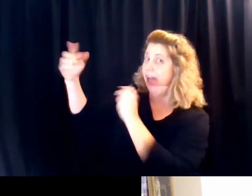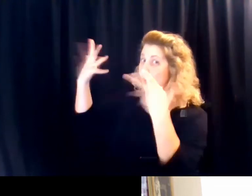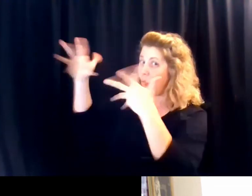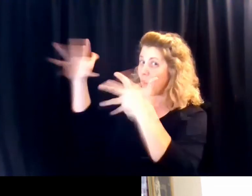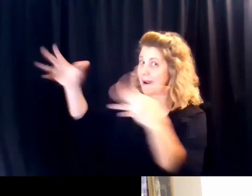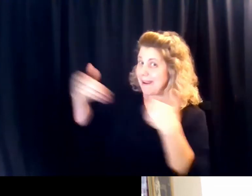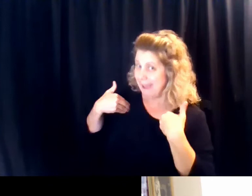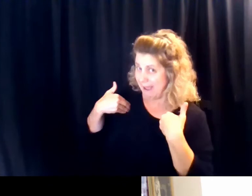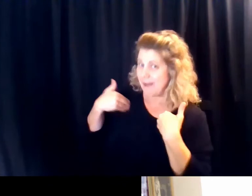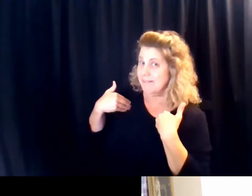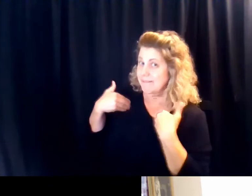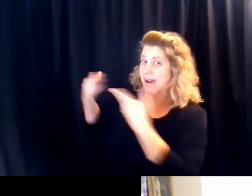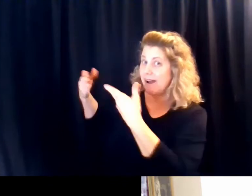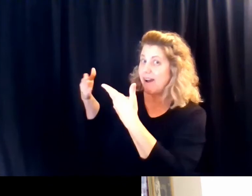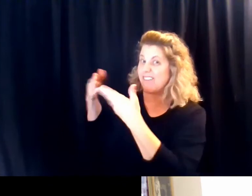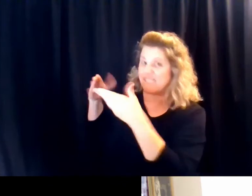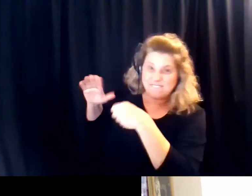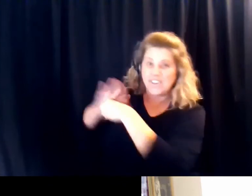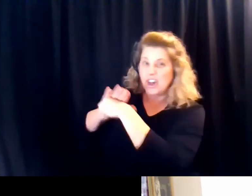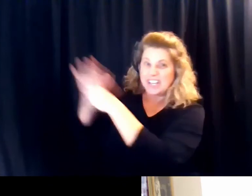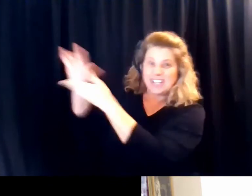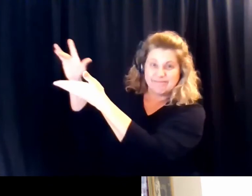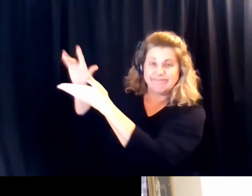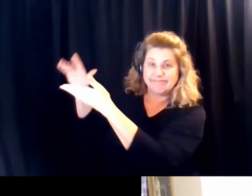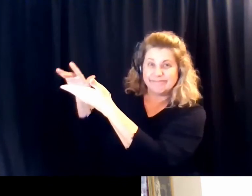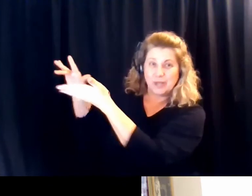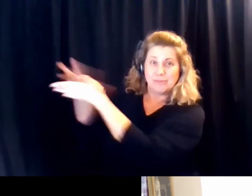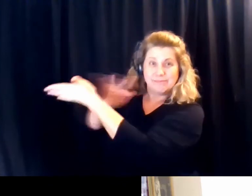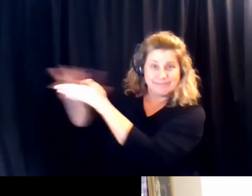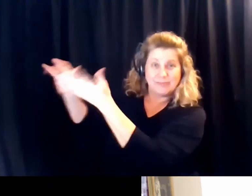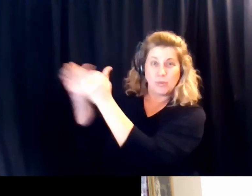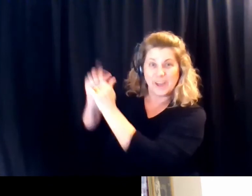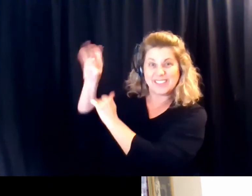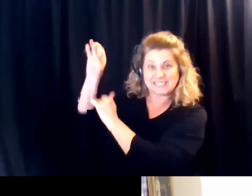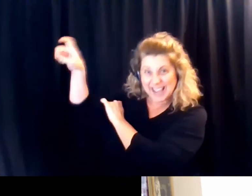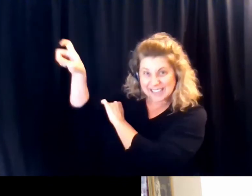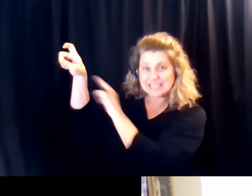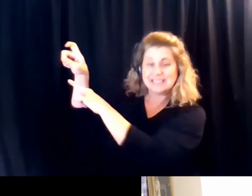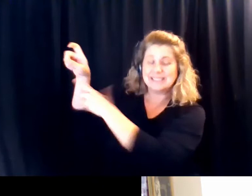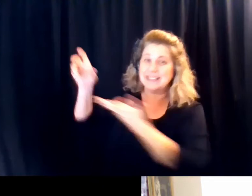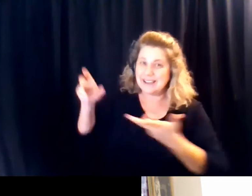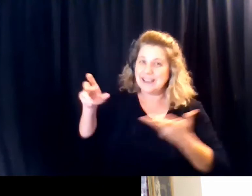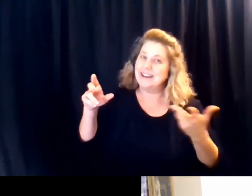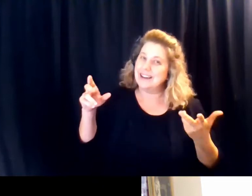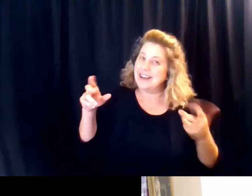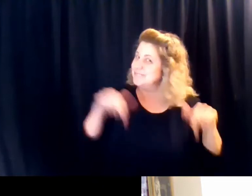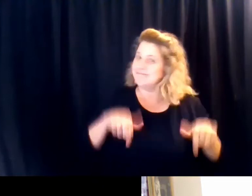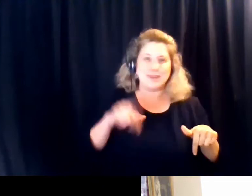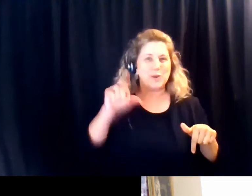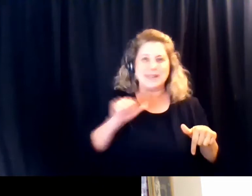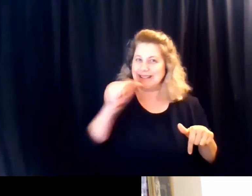Judith Heumann: And we're talking about it, both as individual people and concerns that we have about contacting the virus. And if we were to need